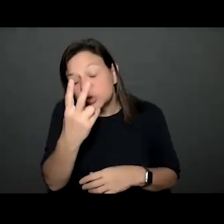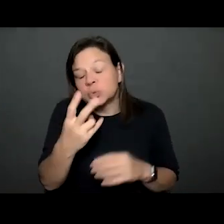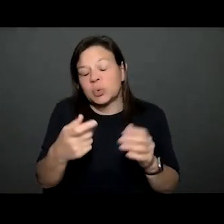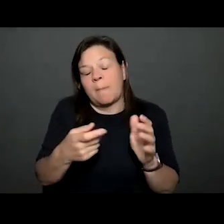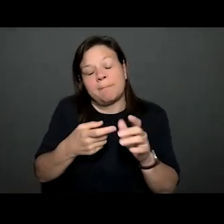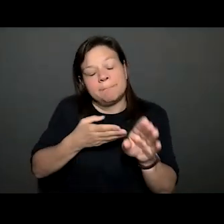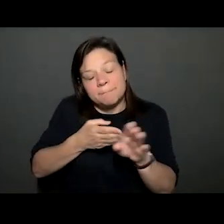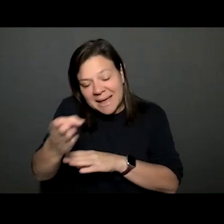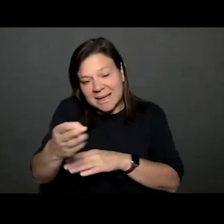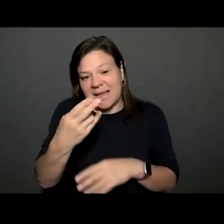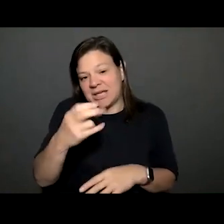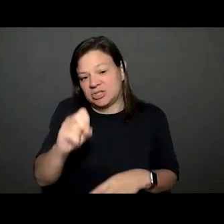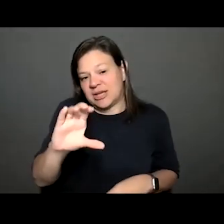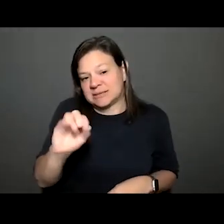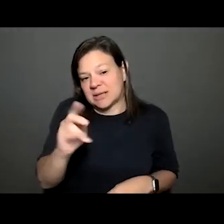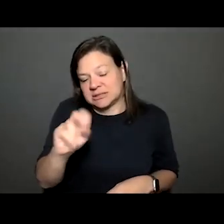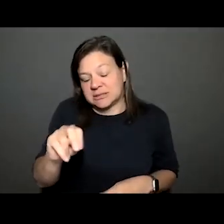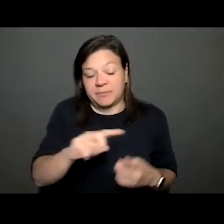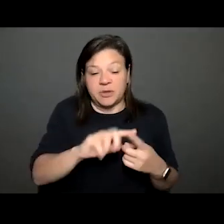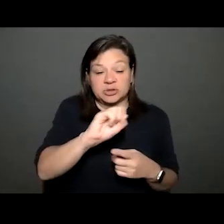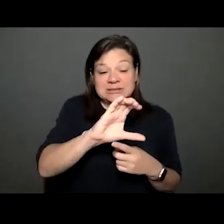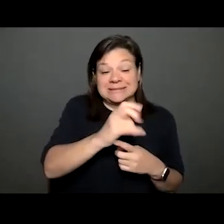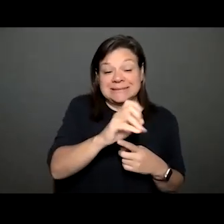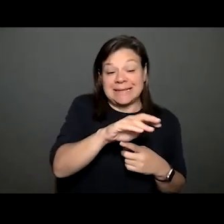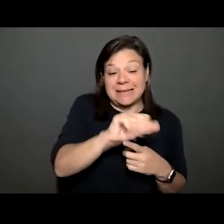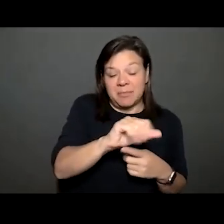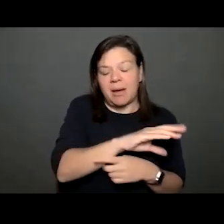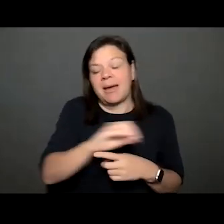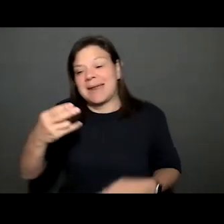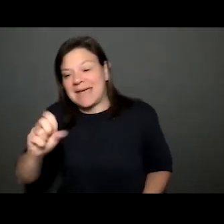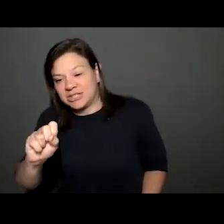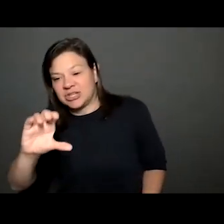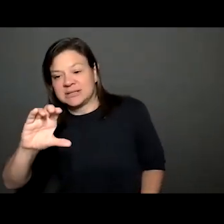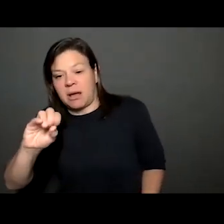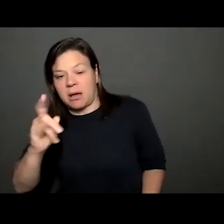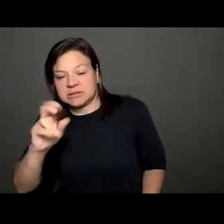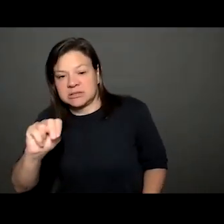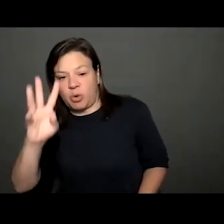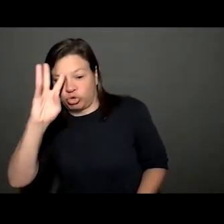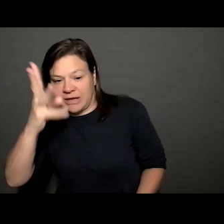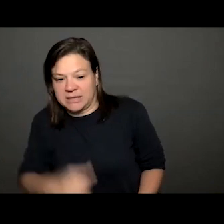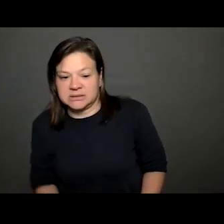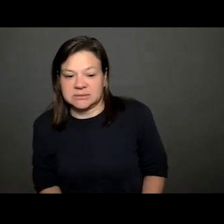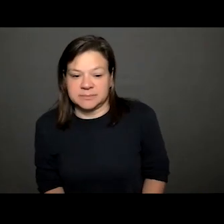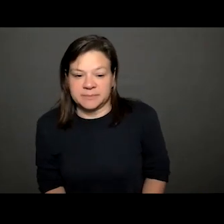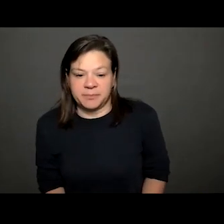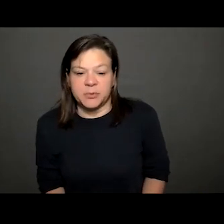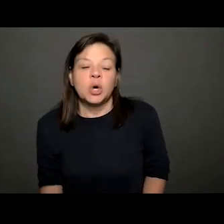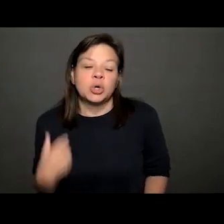OBJECT SCHEMA AND HS CUSTOM OBJECT CREATE. WE'RE GOING TO ENTER HS CUSTOM OBJECT SCHEMA. BECAUSE WE WANT TO CREATE A NEW SCHEMA.